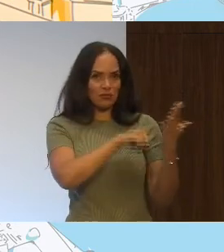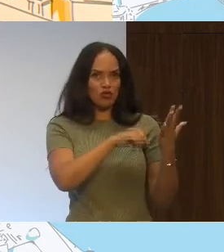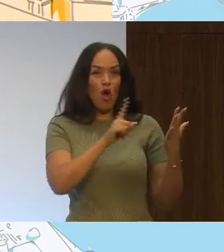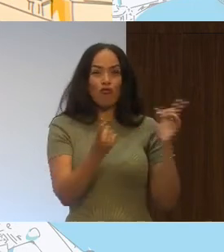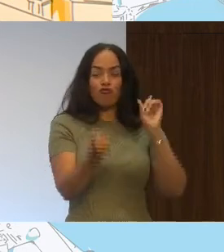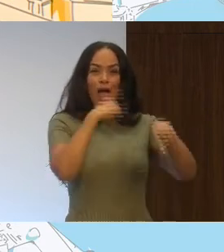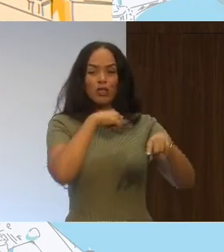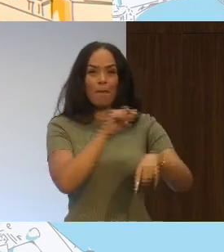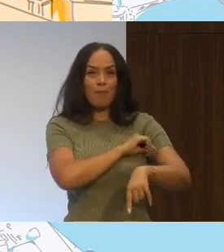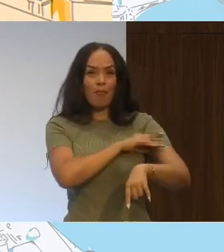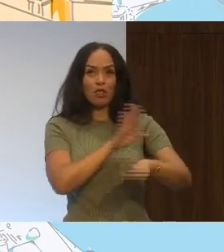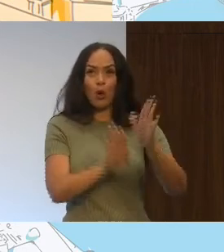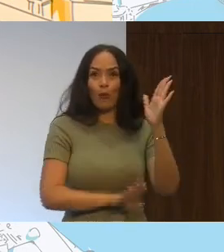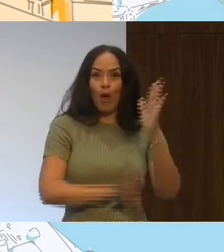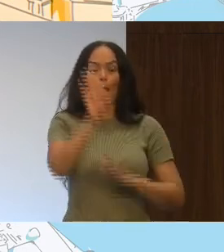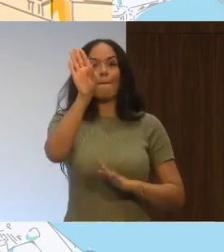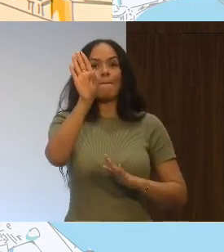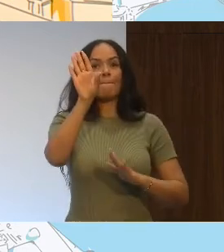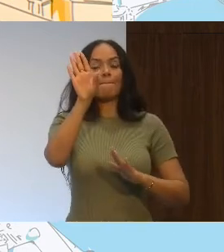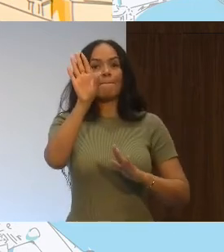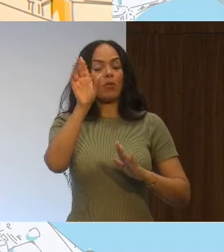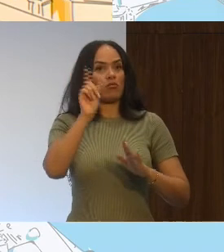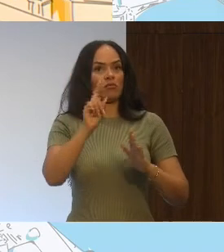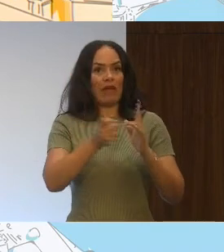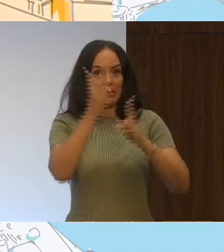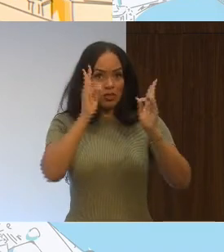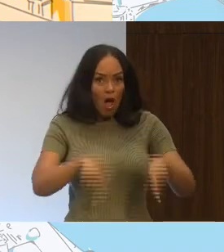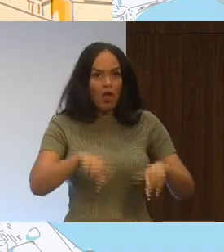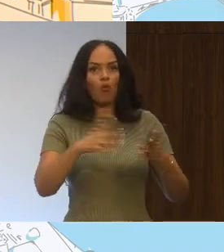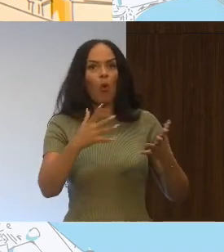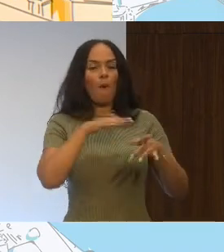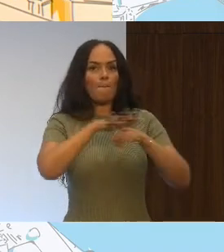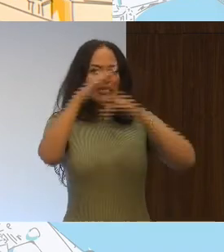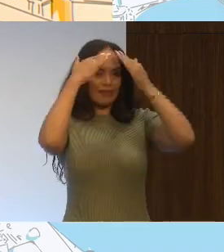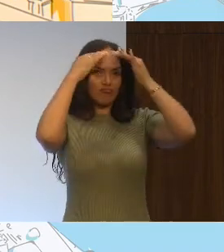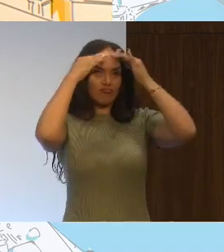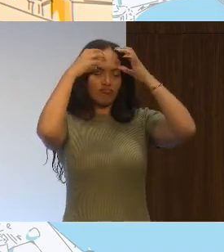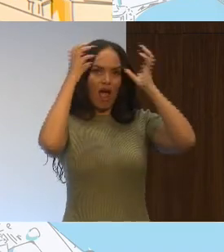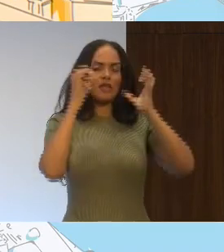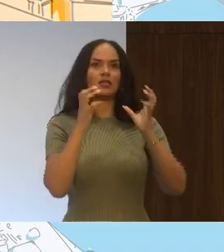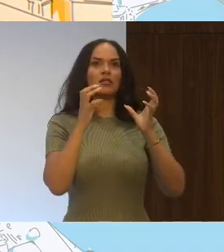and you can get a little bleed in your brain, you can die and so forth. And numerous times you'd be saying to someone, you know,